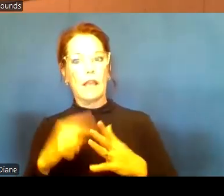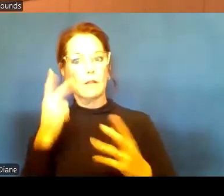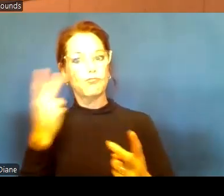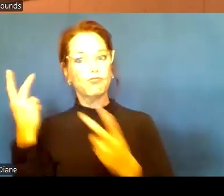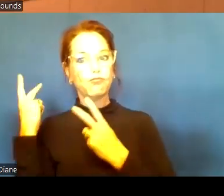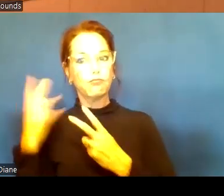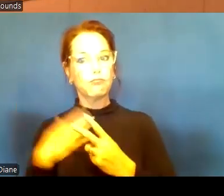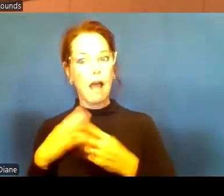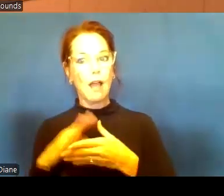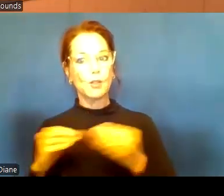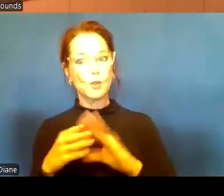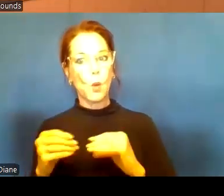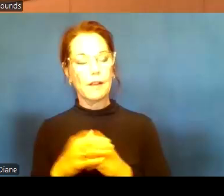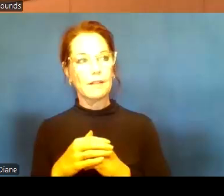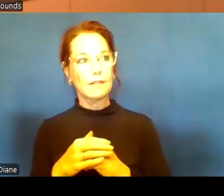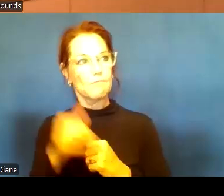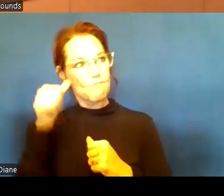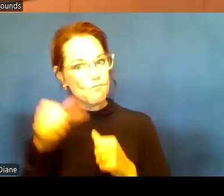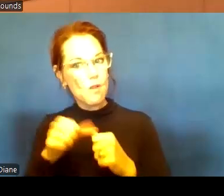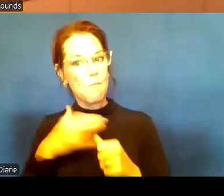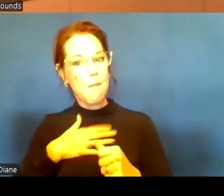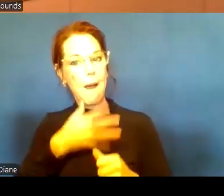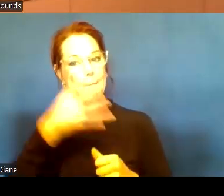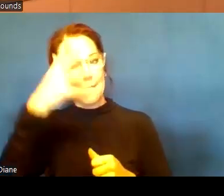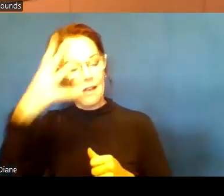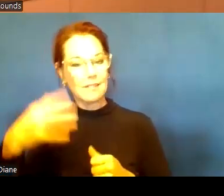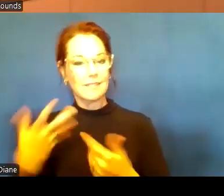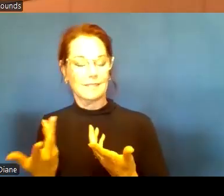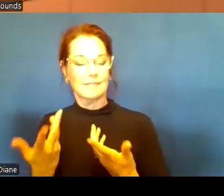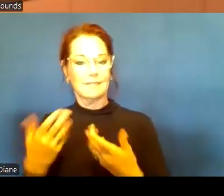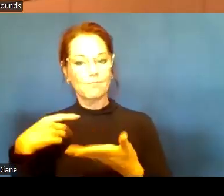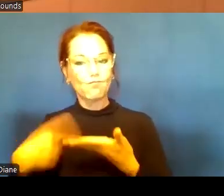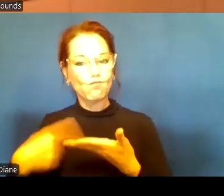um and so just it's it's it's hard to capture really um but I definitely have noticed